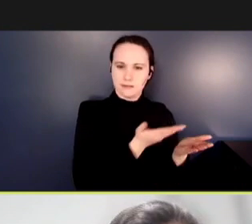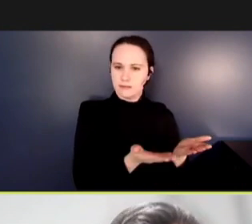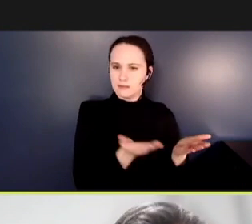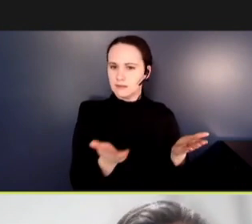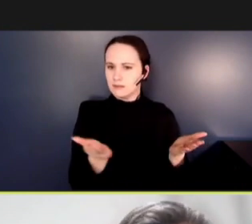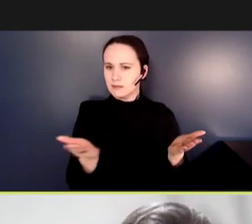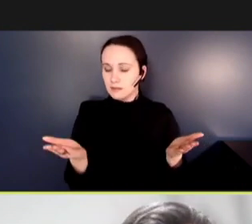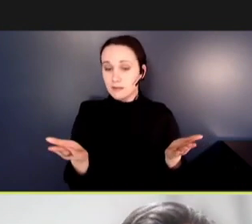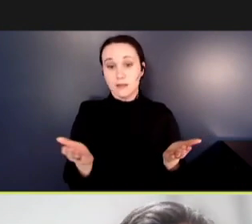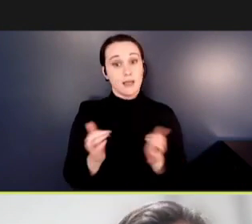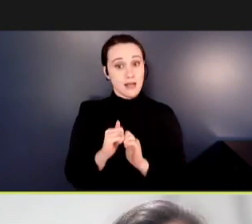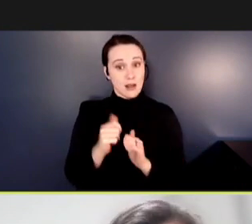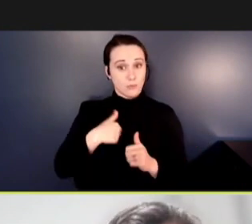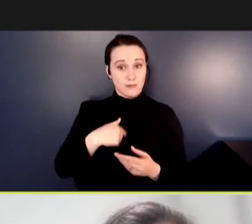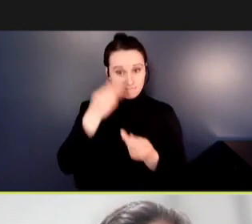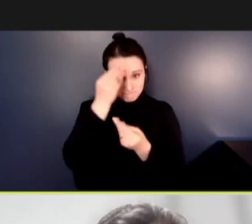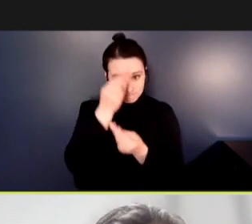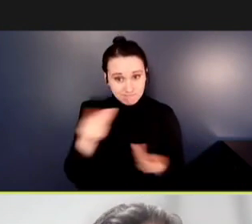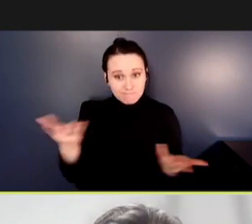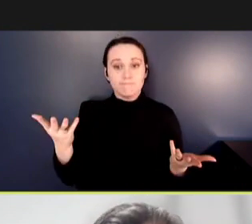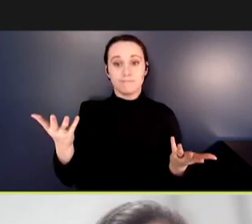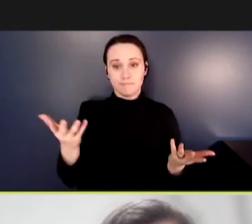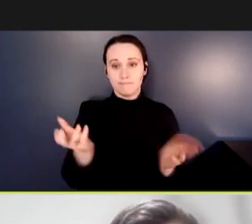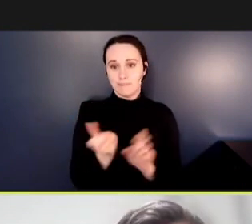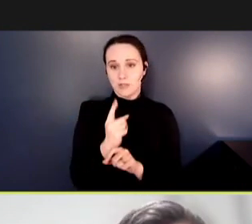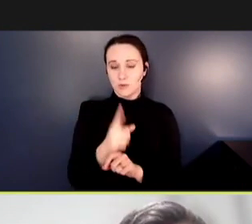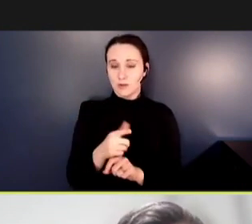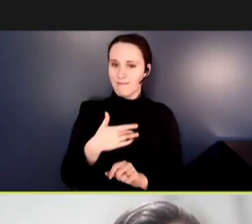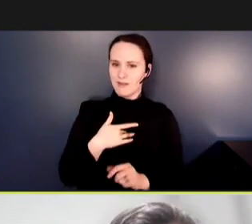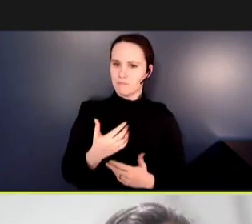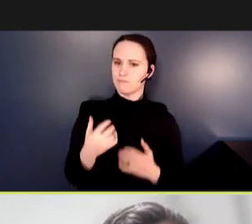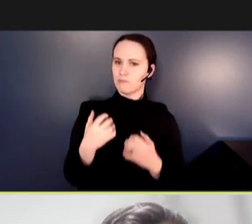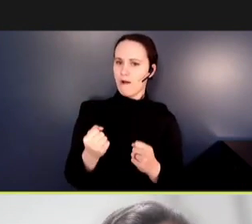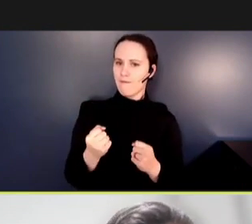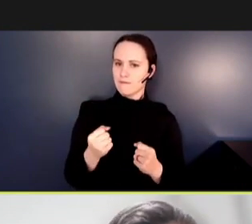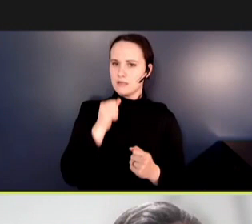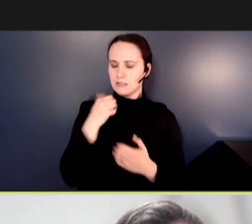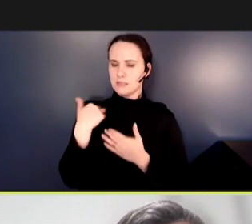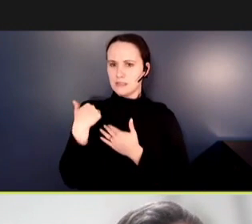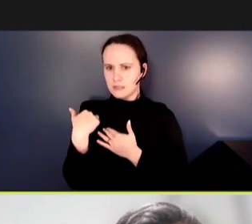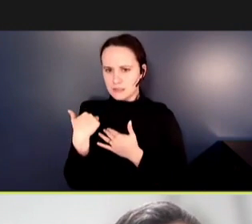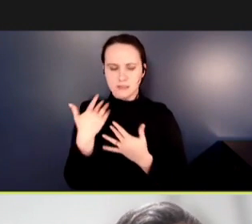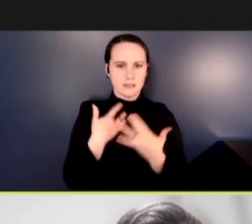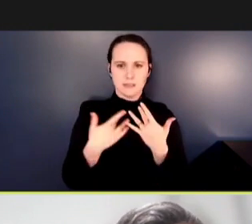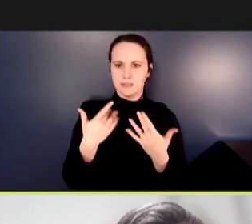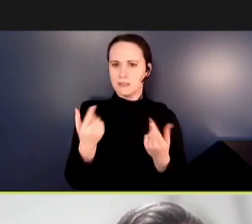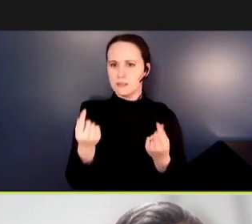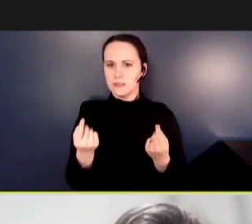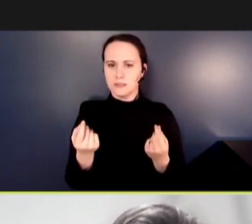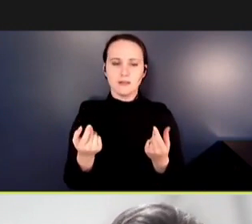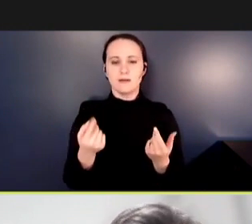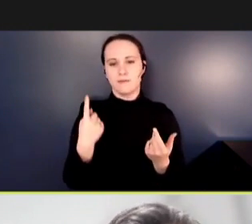lessen that burden and give that confidence to the patients about our recommendations.